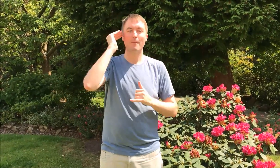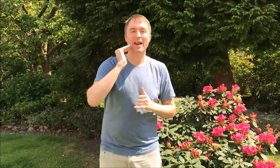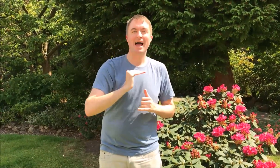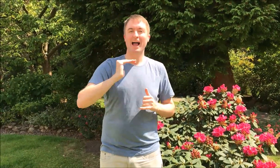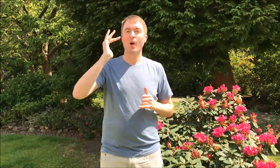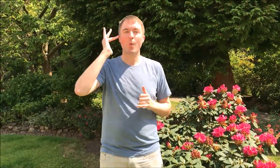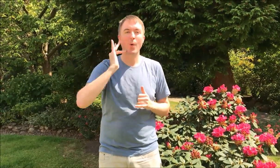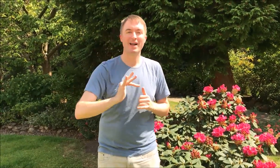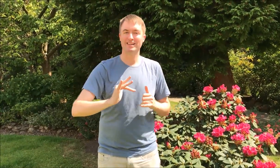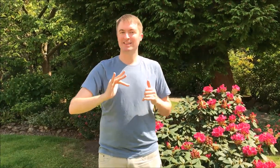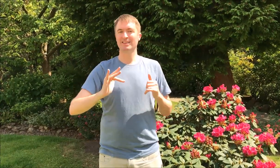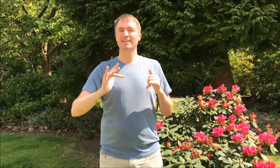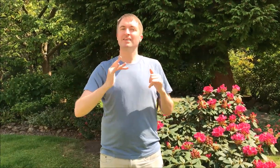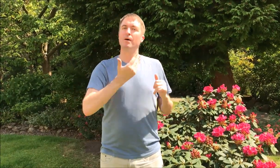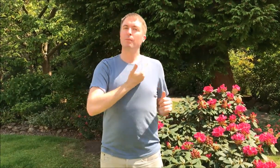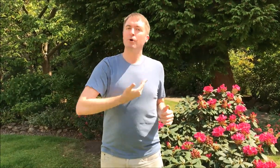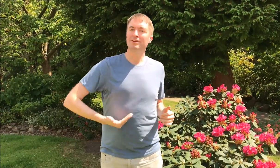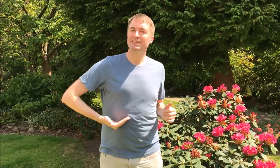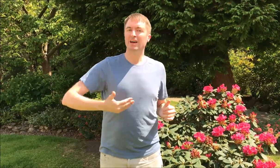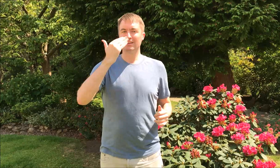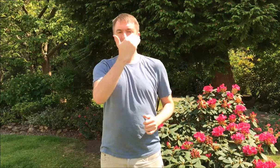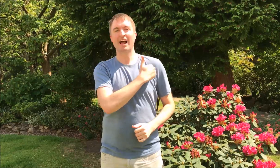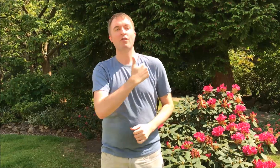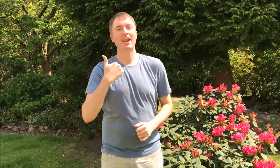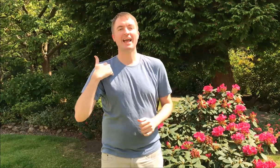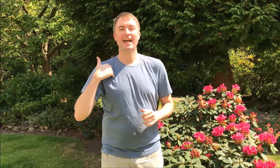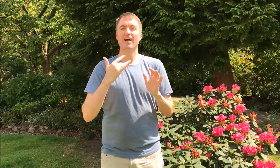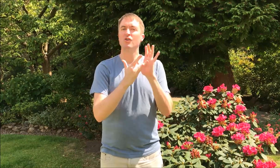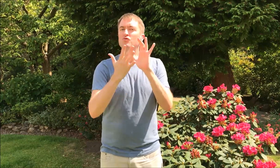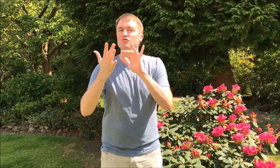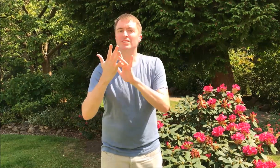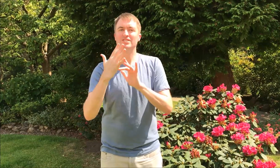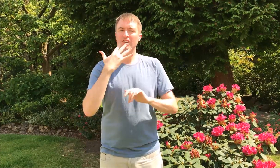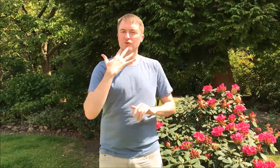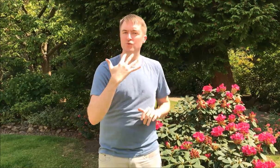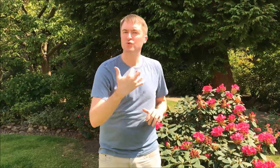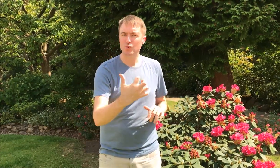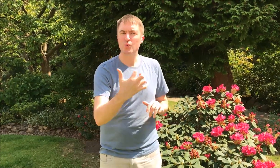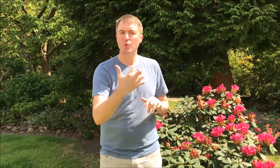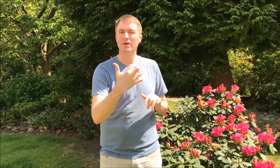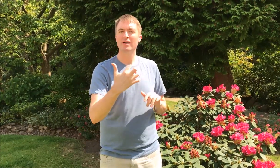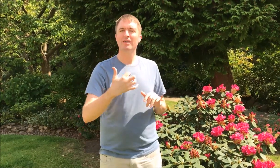black and white, Protestant and Catholic, Christian and Jew,